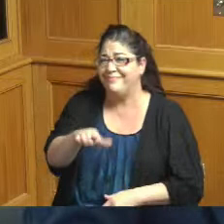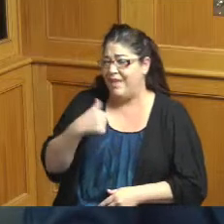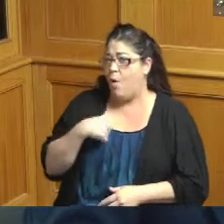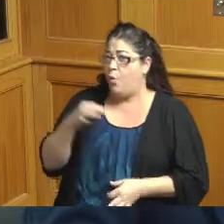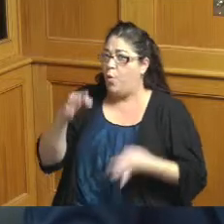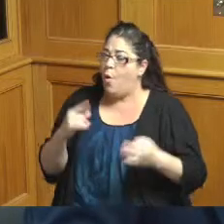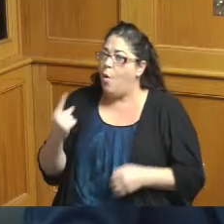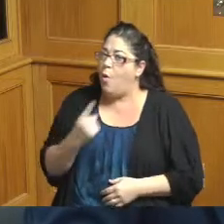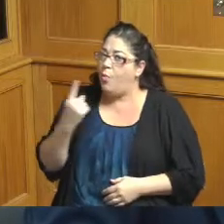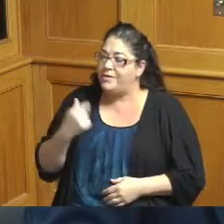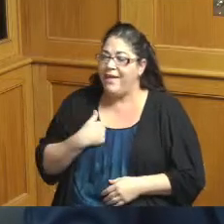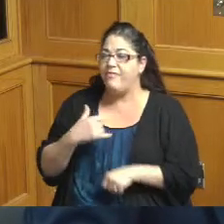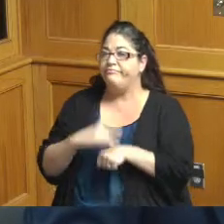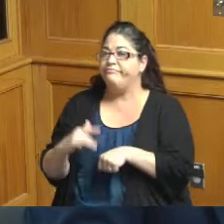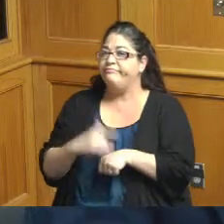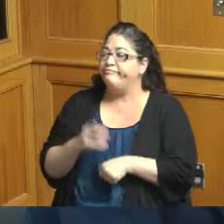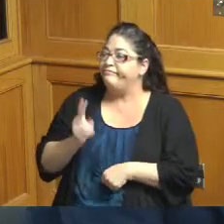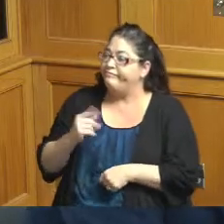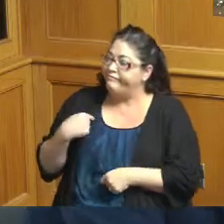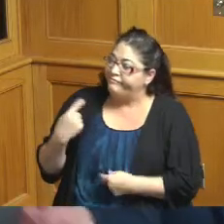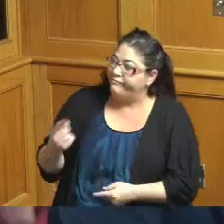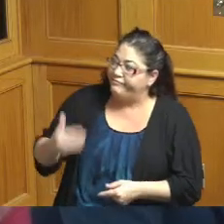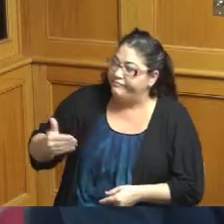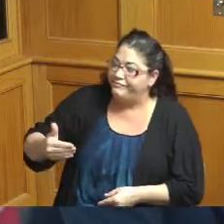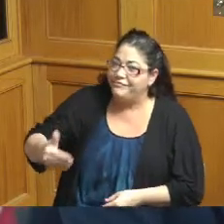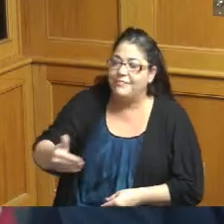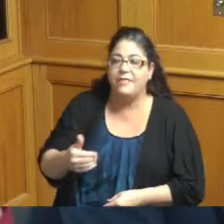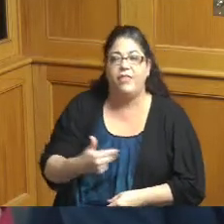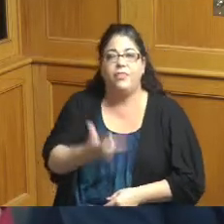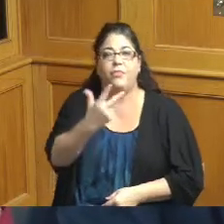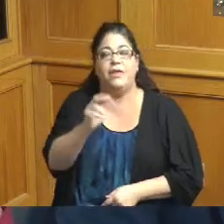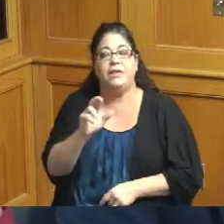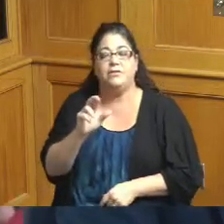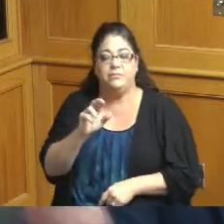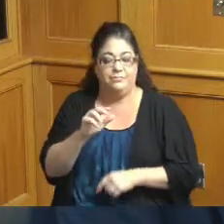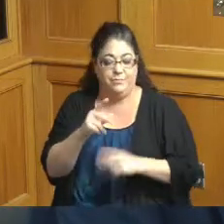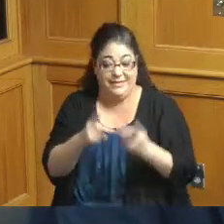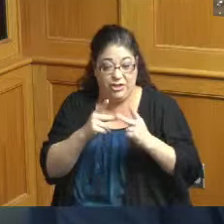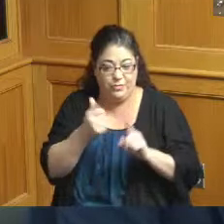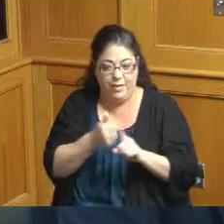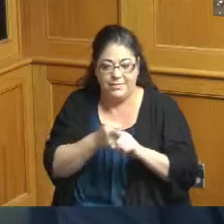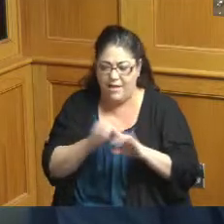I just highlighted three restructured positions that we're using to make our court more efficient